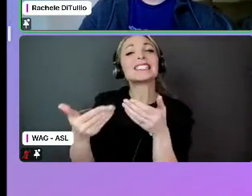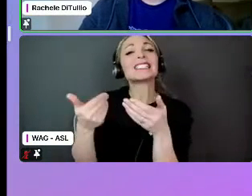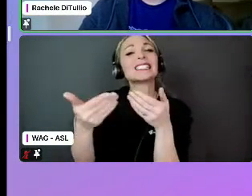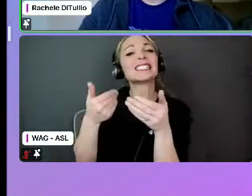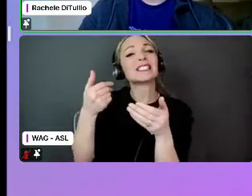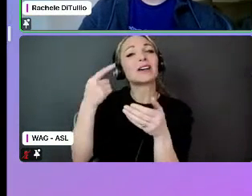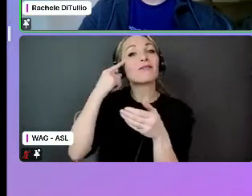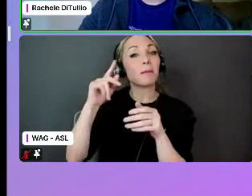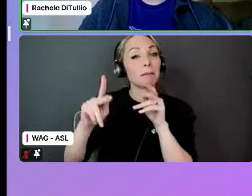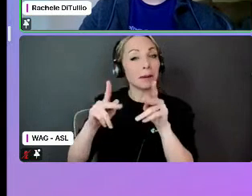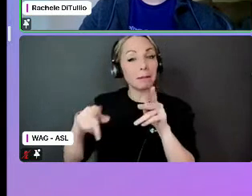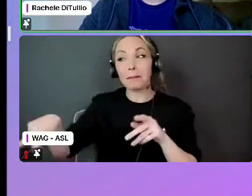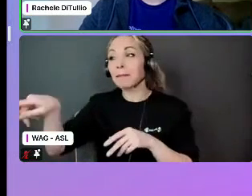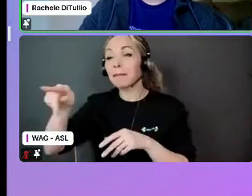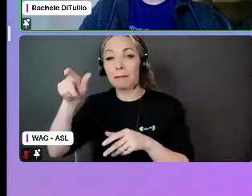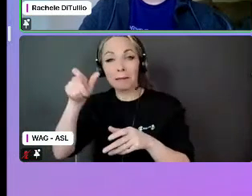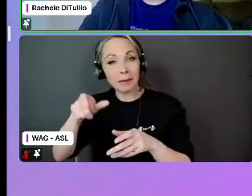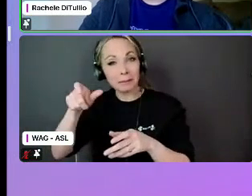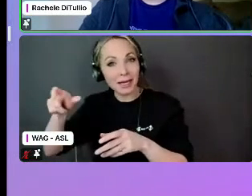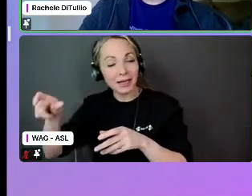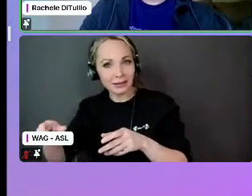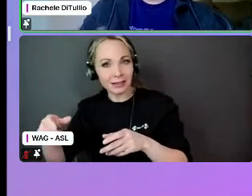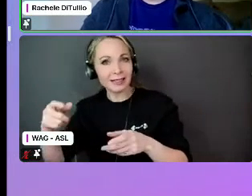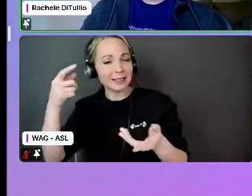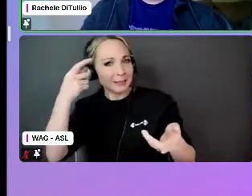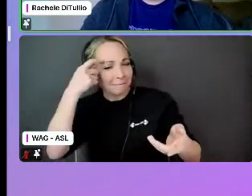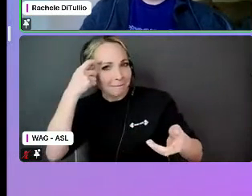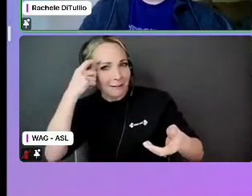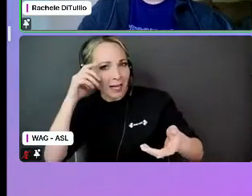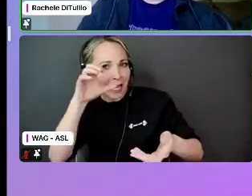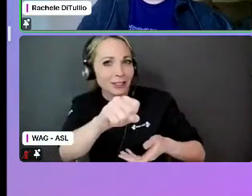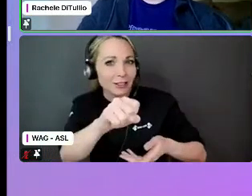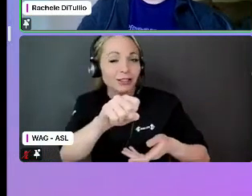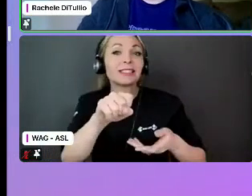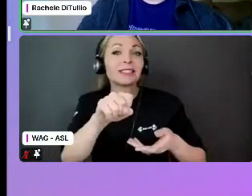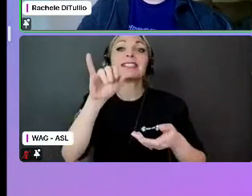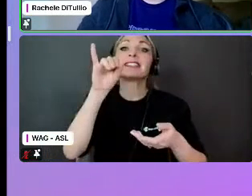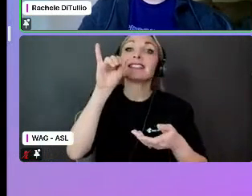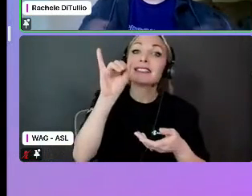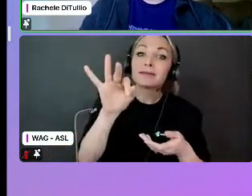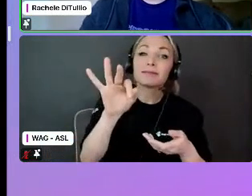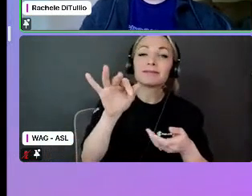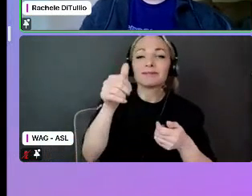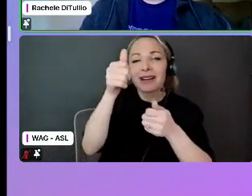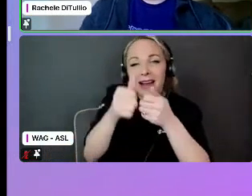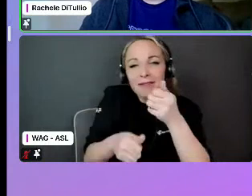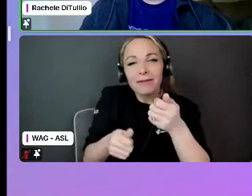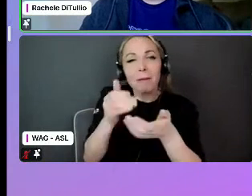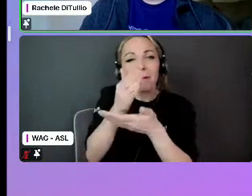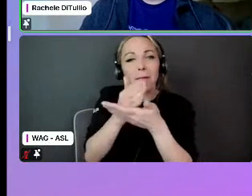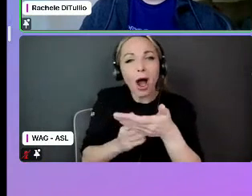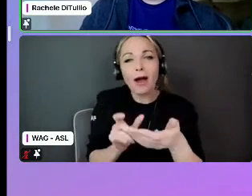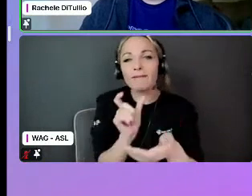research out there that suggests it is easier for folks cognitively if every